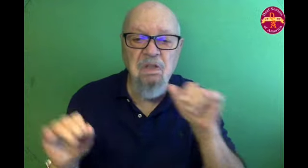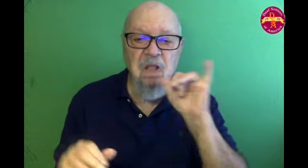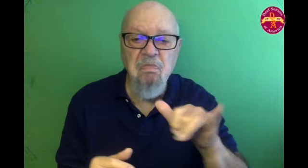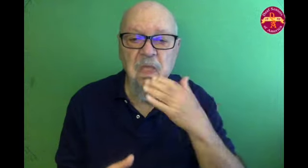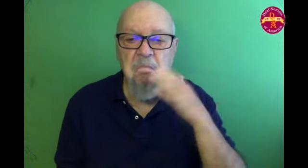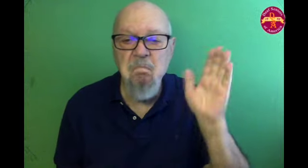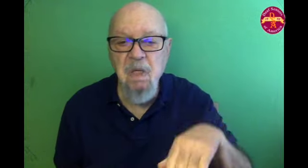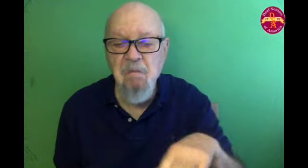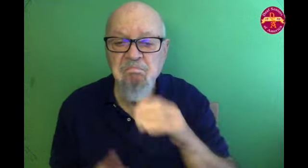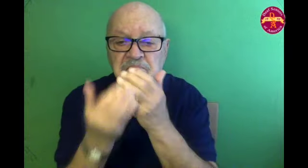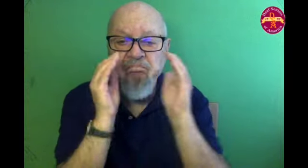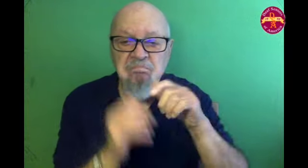Fox kept saying that Covid-19 is nothing.